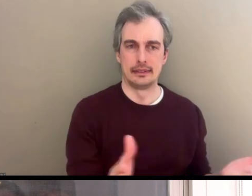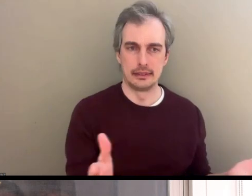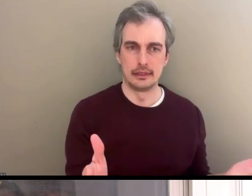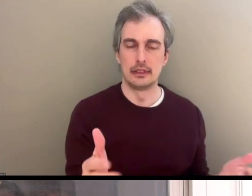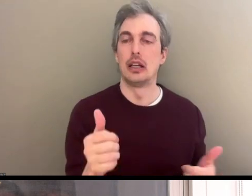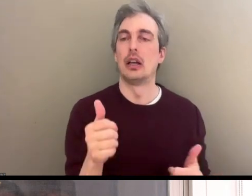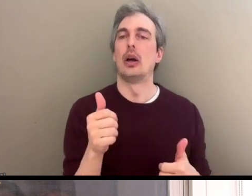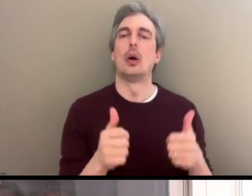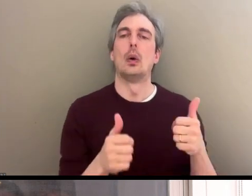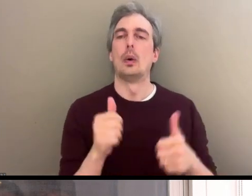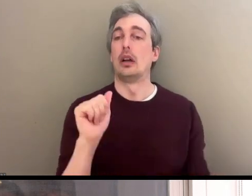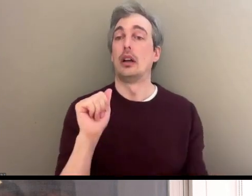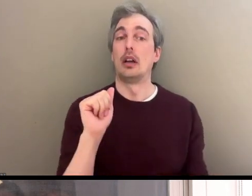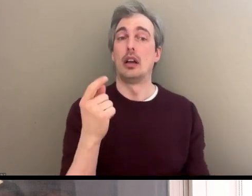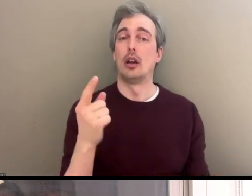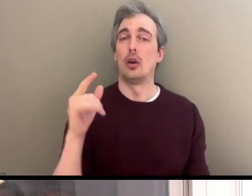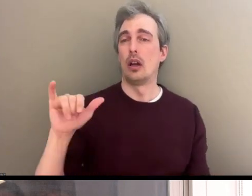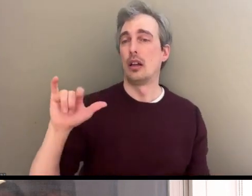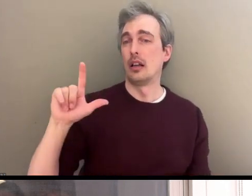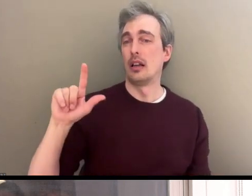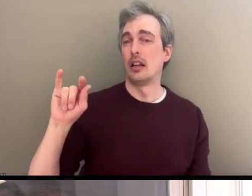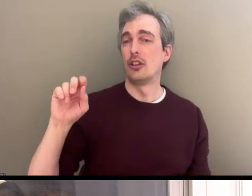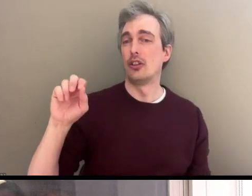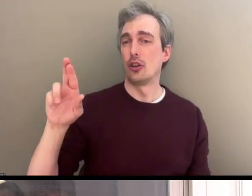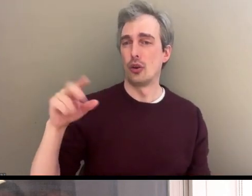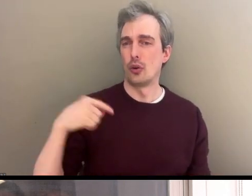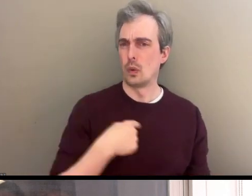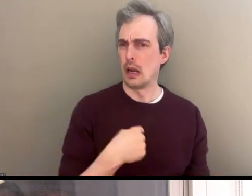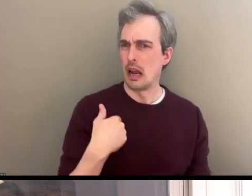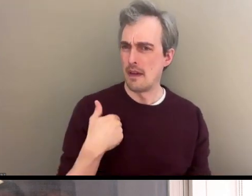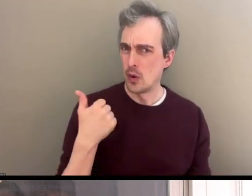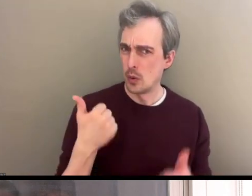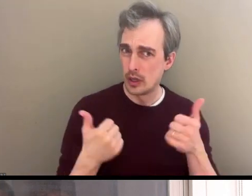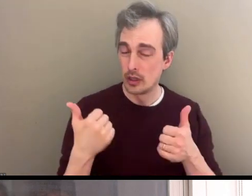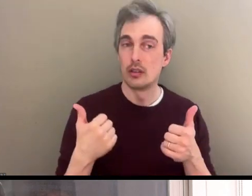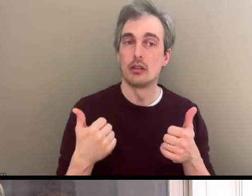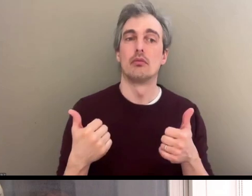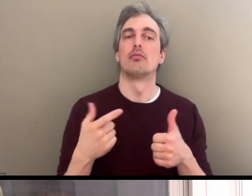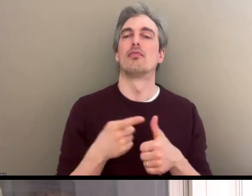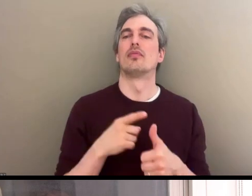So the first one we're going to be discussing is the ESLint plugin, JSX ally.